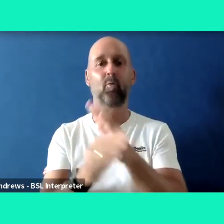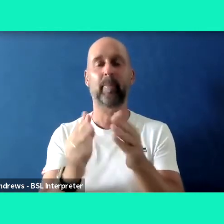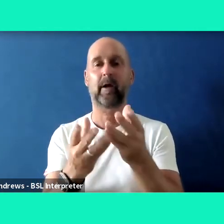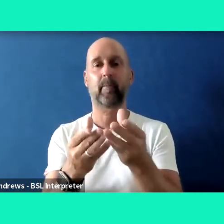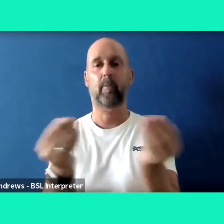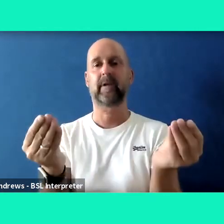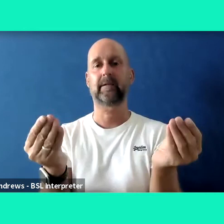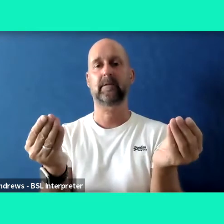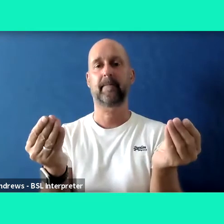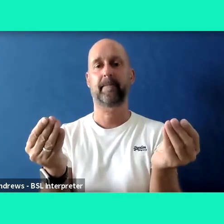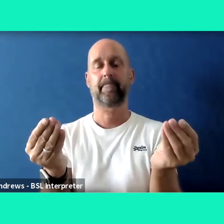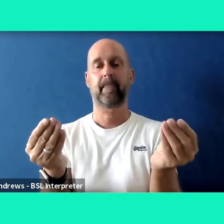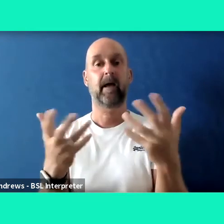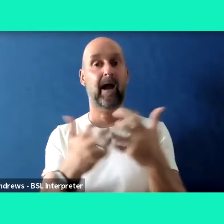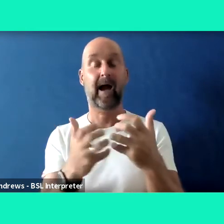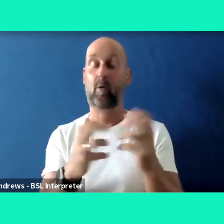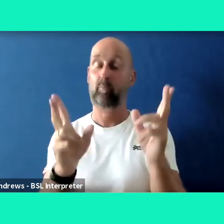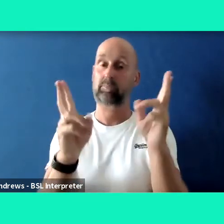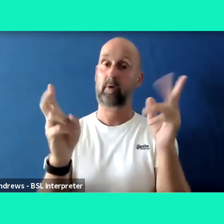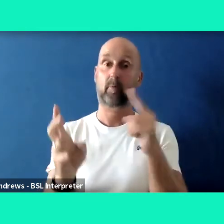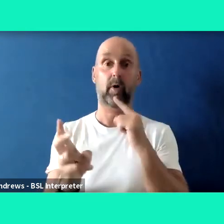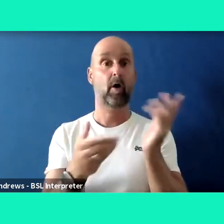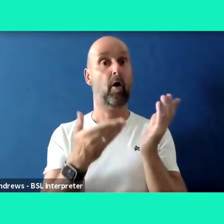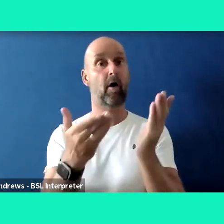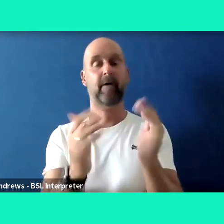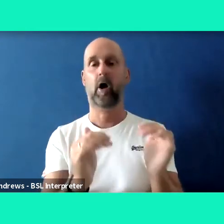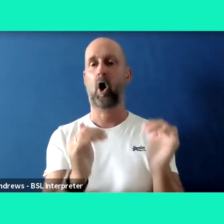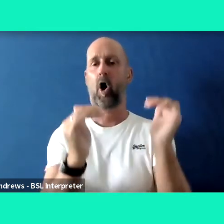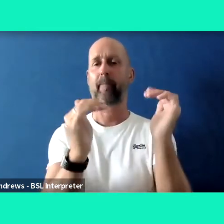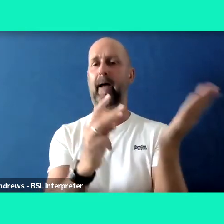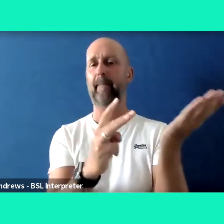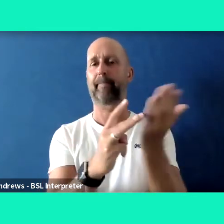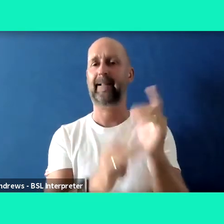a discipline that would only be on offer to the upper middle classes, serve the rest of society?